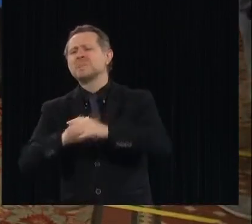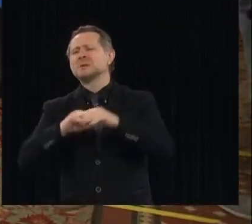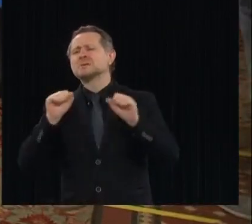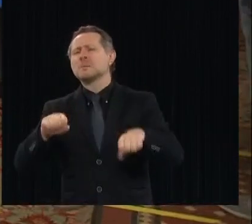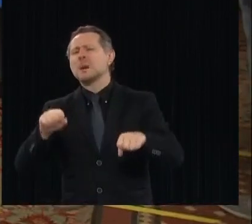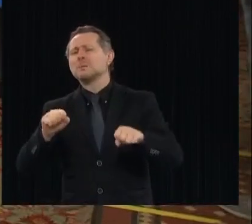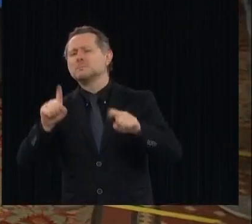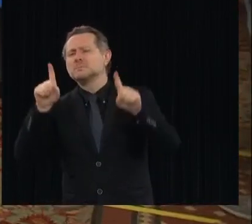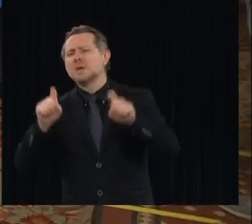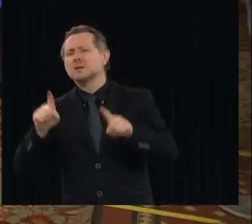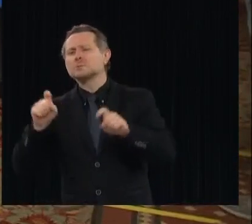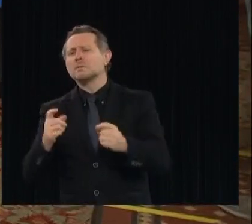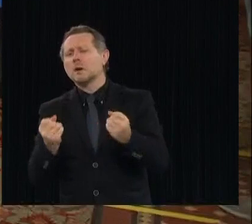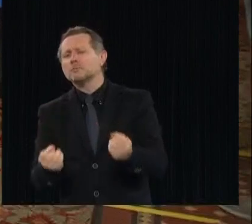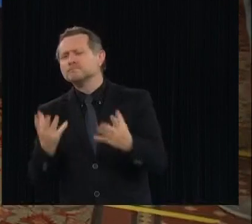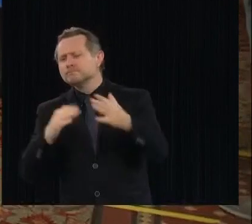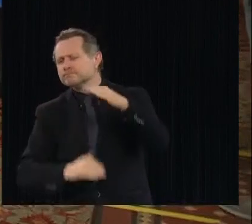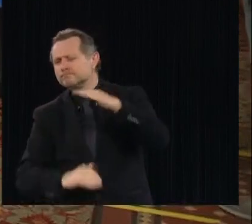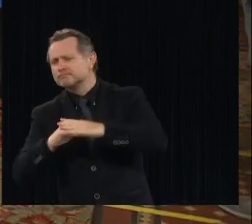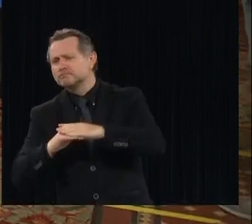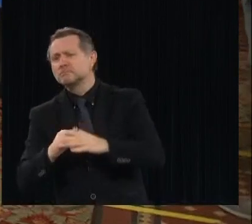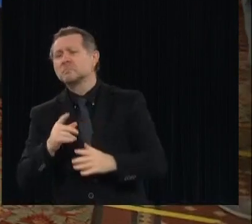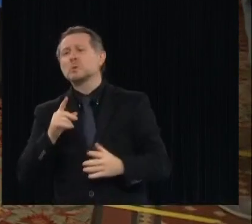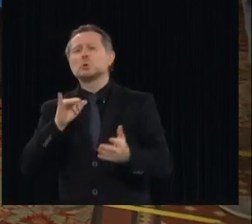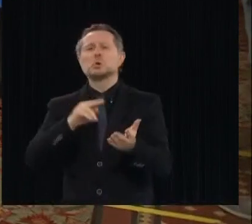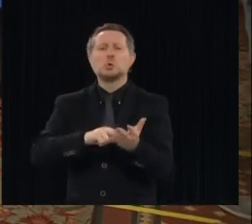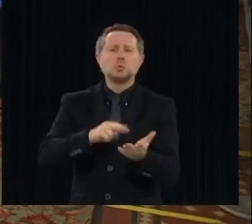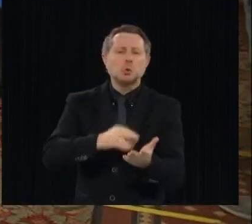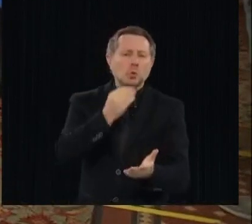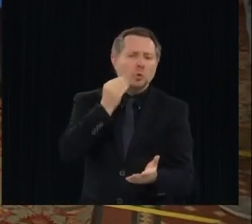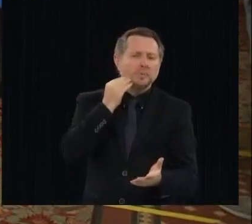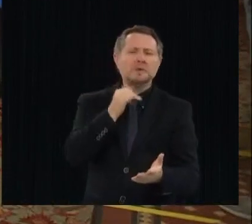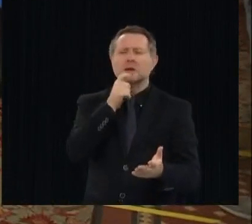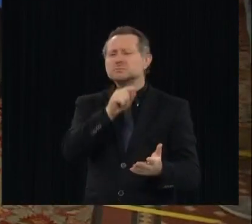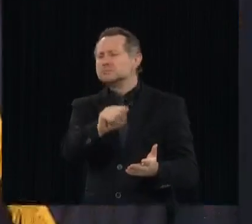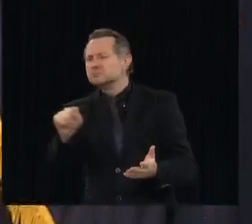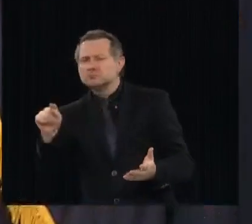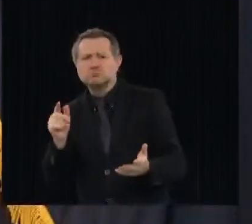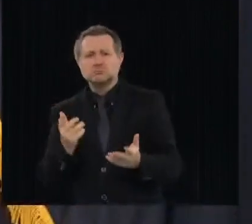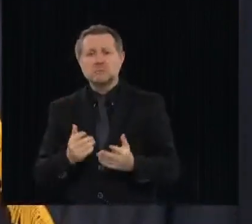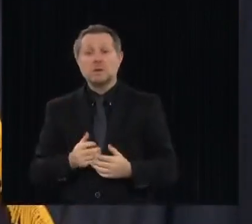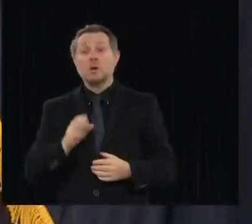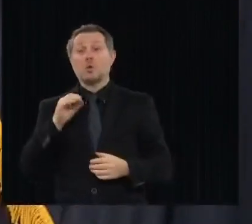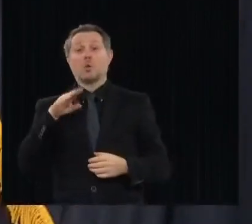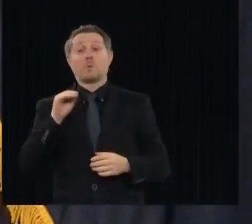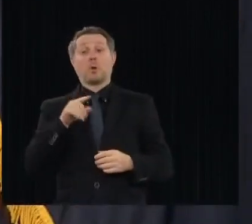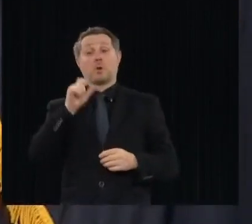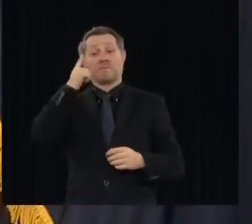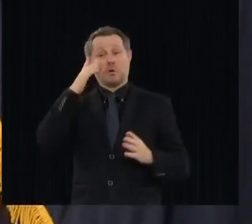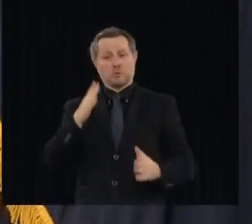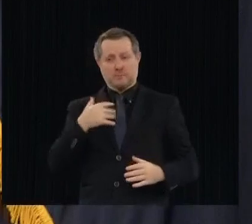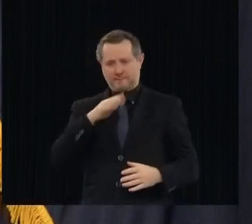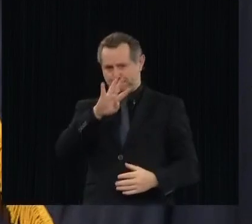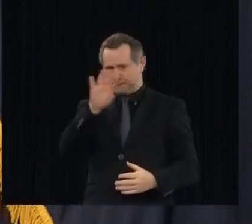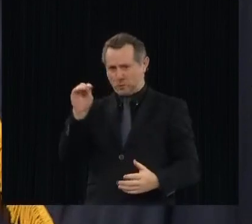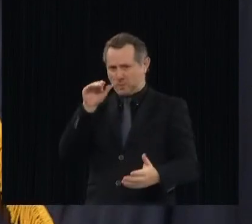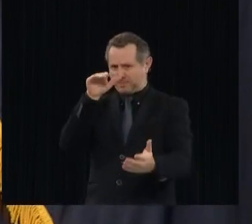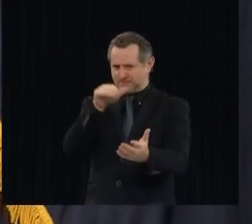HOW MANY TESTS WE ARE DOING, WHAT IS OUR ACTUAL MAX CAPACITY?